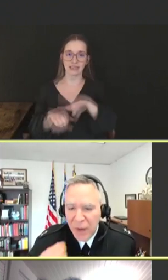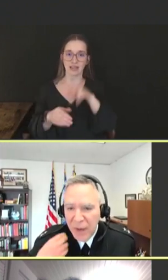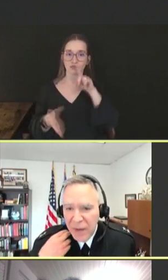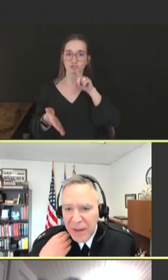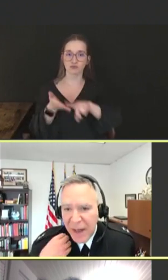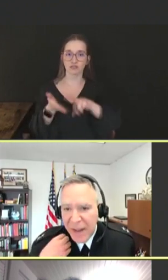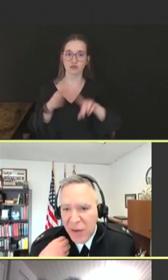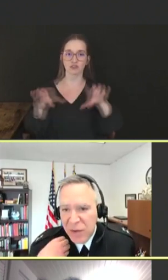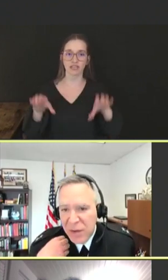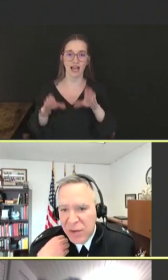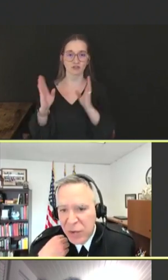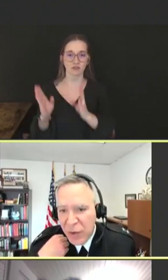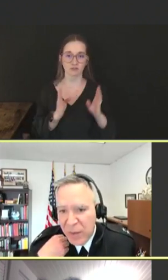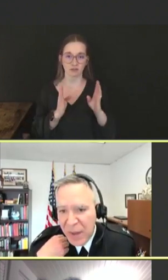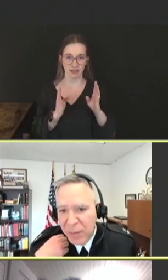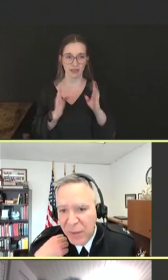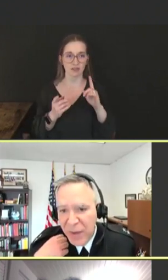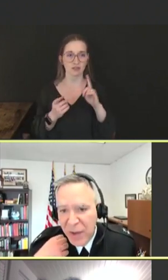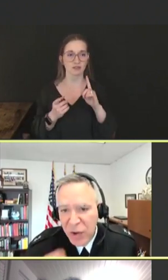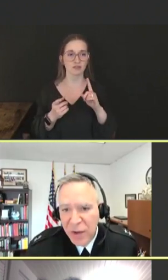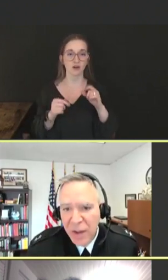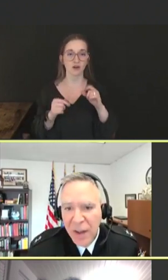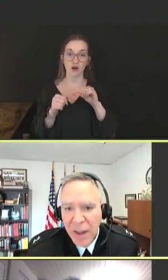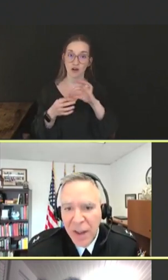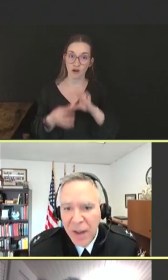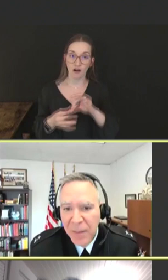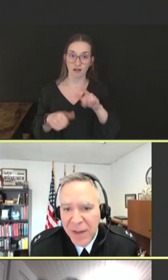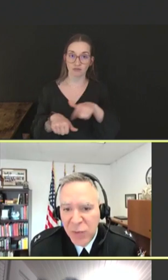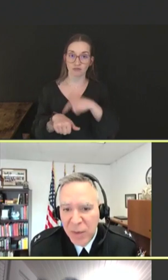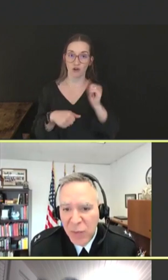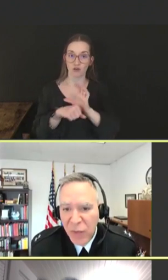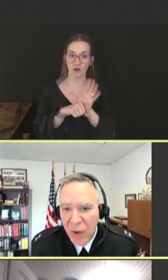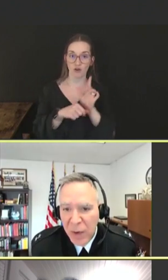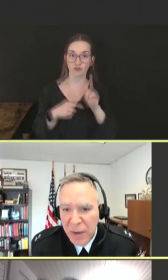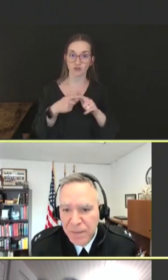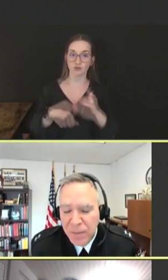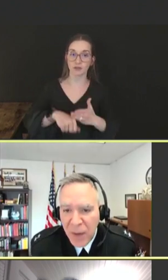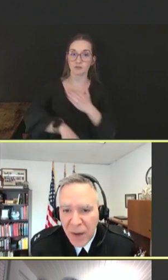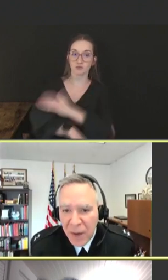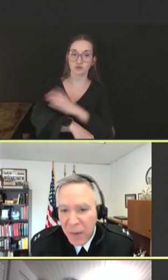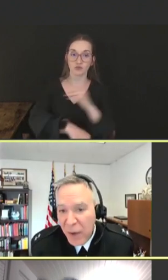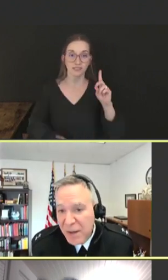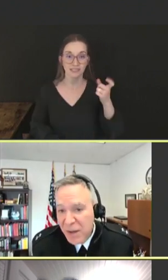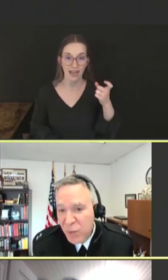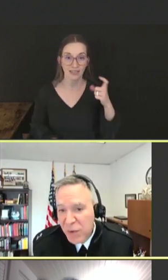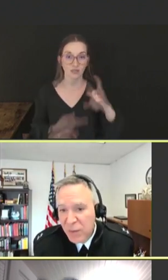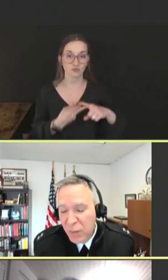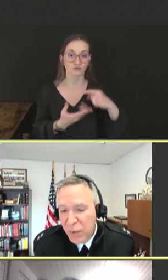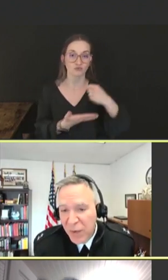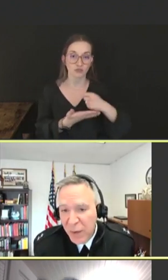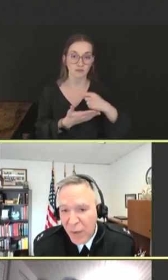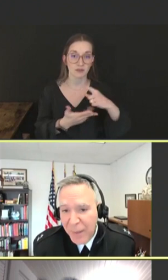the diagnosis, treatment, and prevention as we move forward. The process was very rapid,